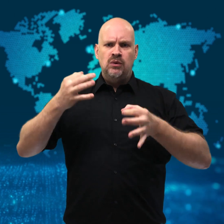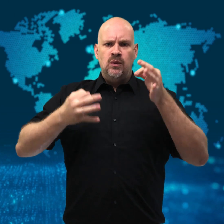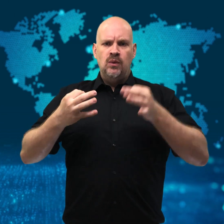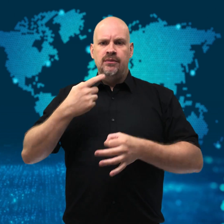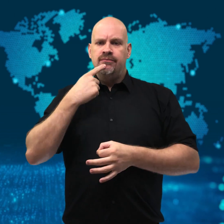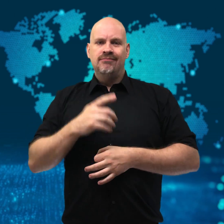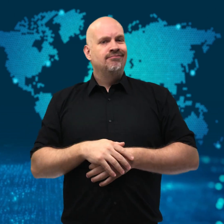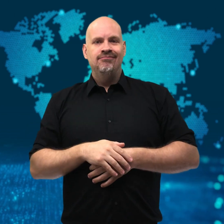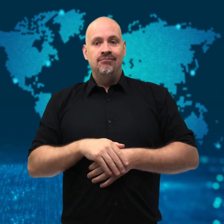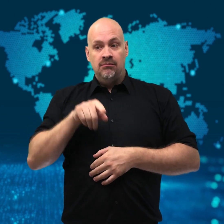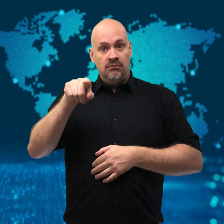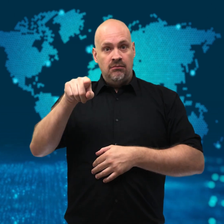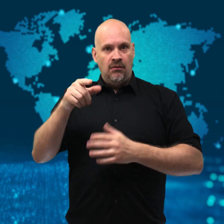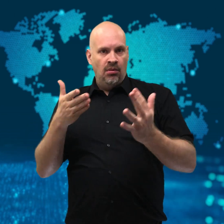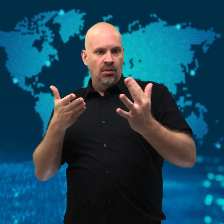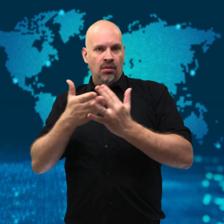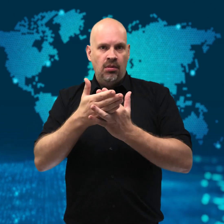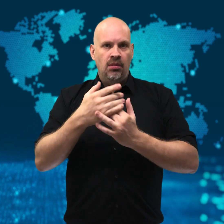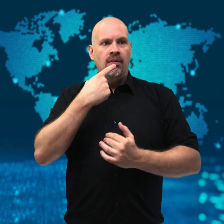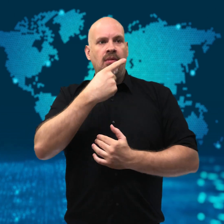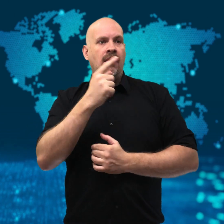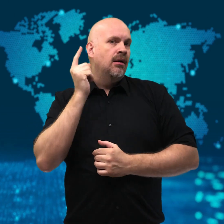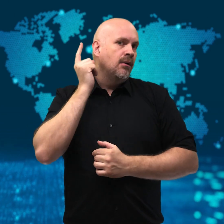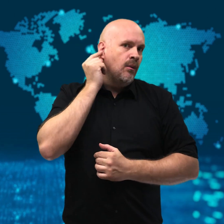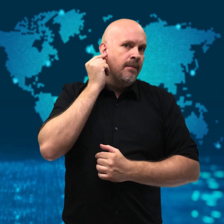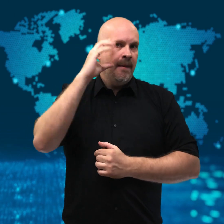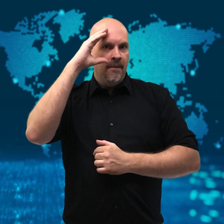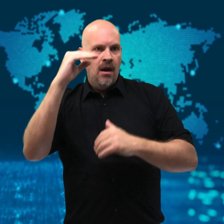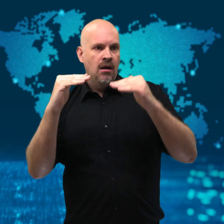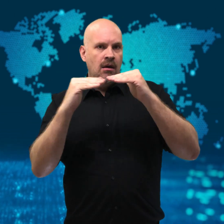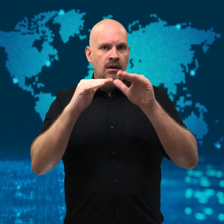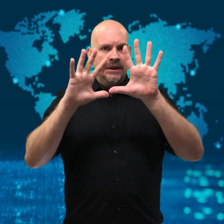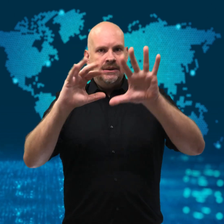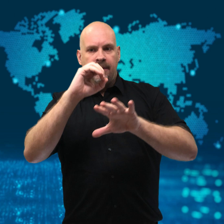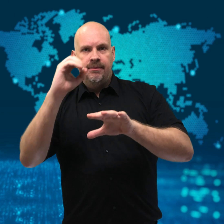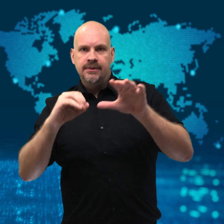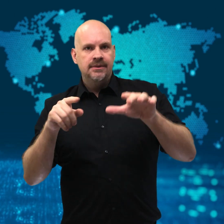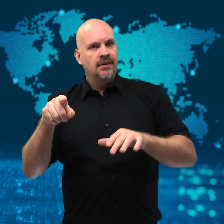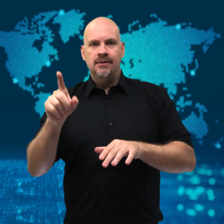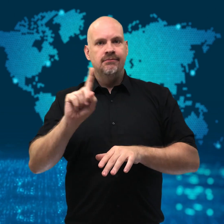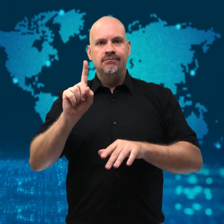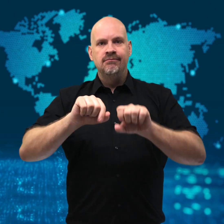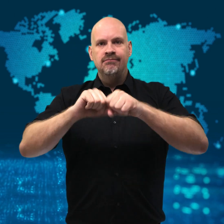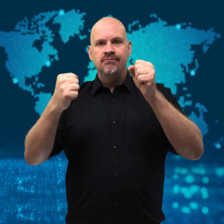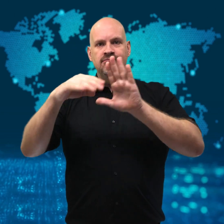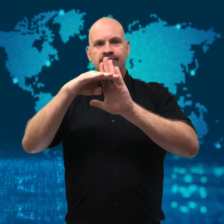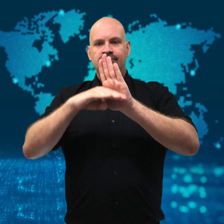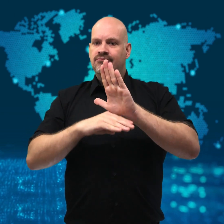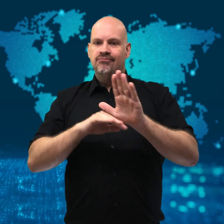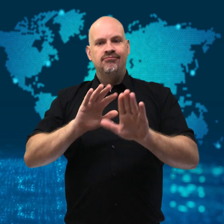create a new seat, handing Mata’afa the victory.